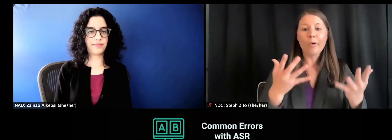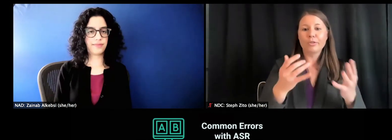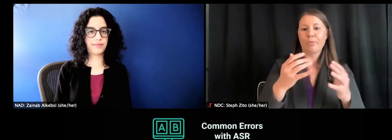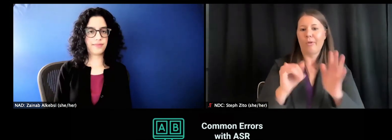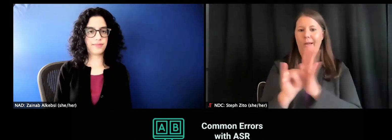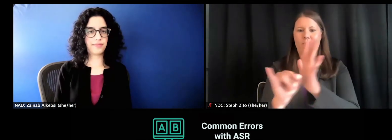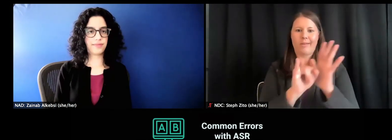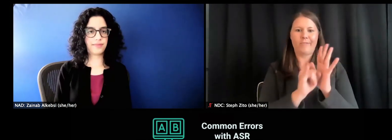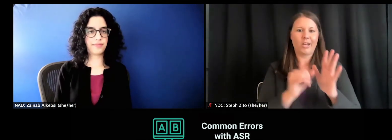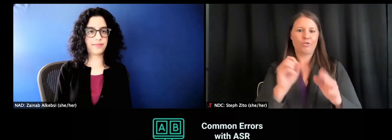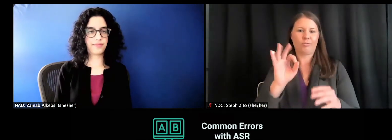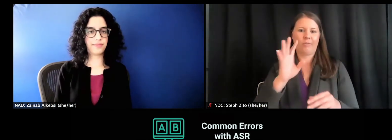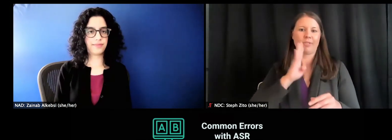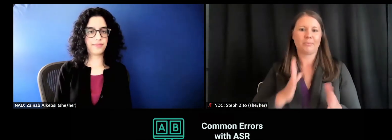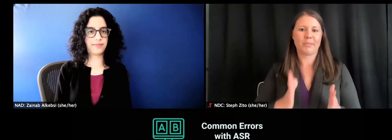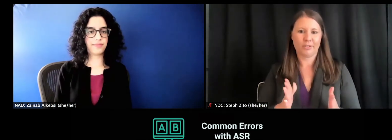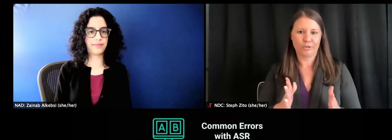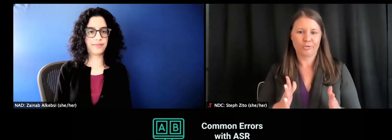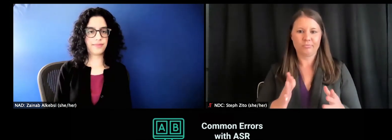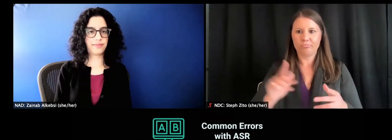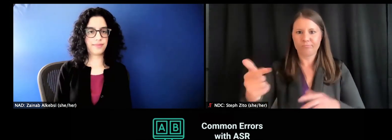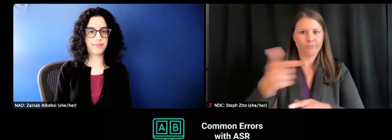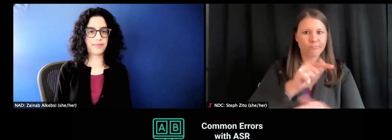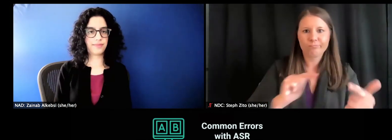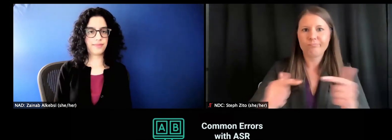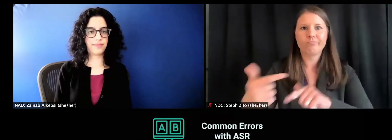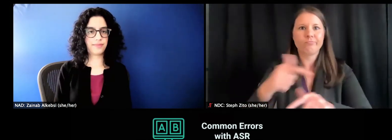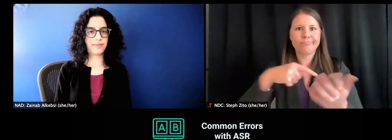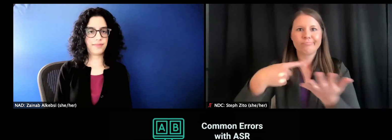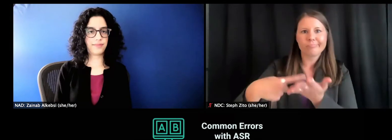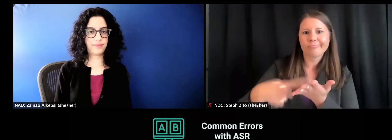multiple speakers identification or speaking changes.